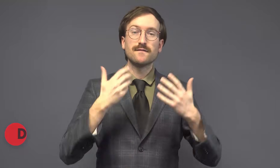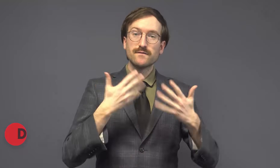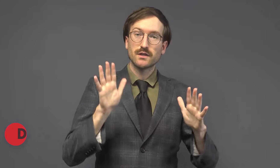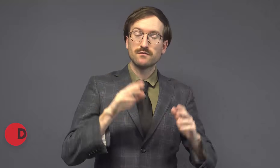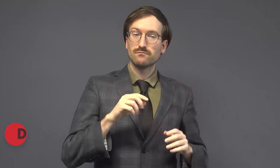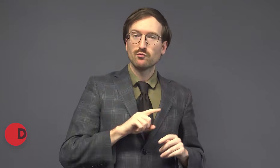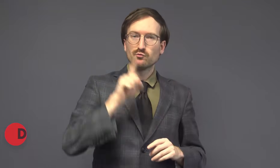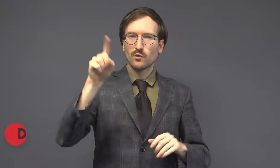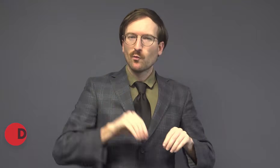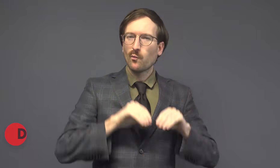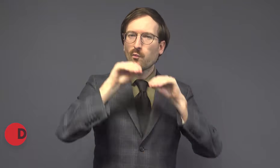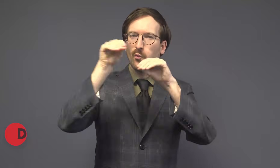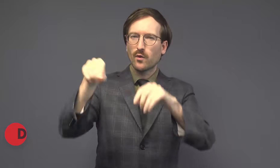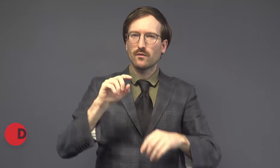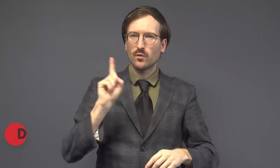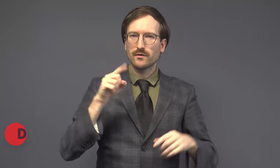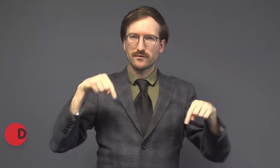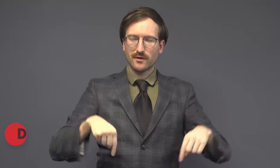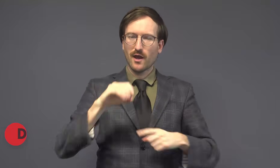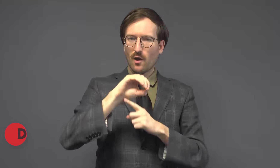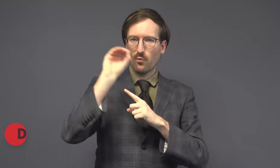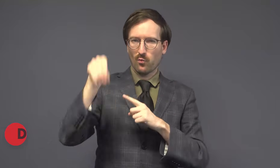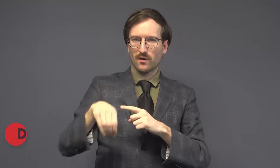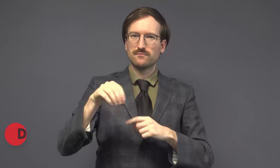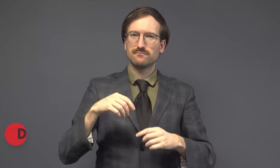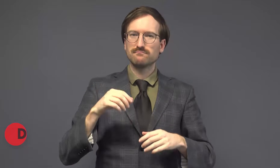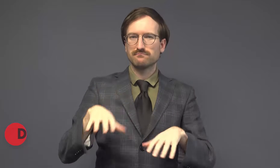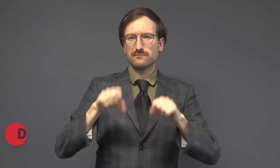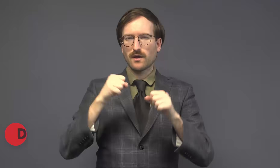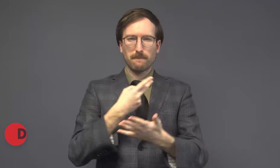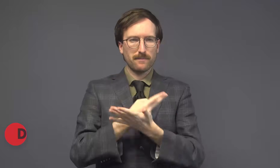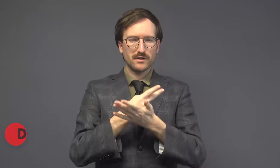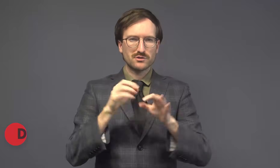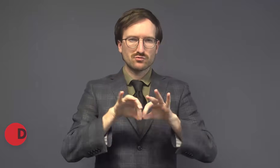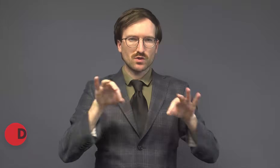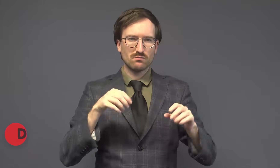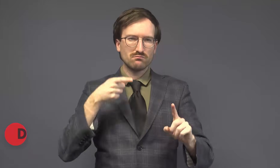and then I moved to Ottawa where I obtained master’s degree in